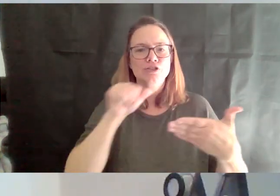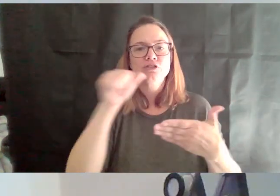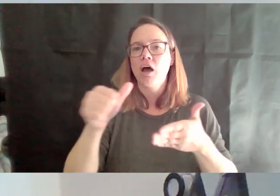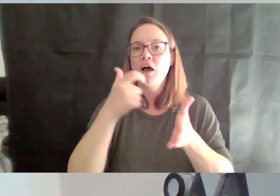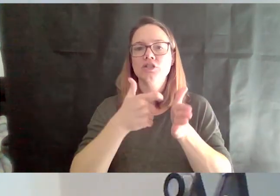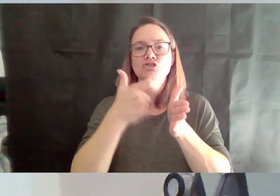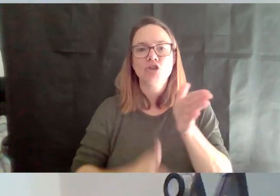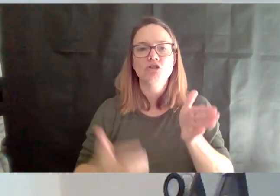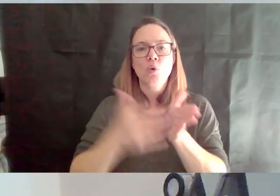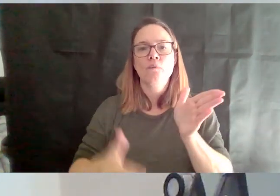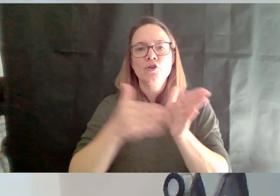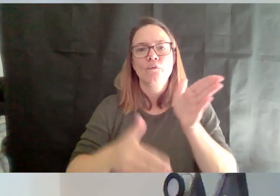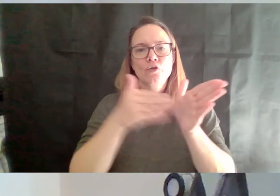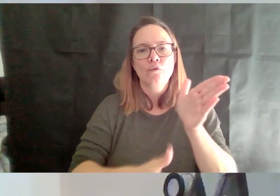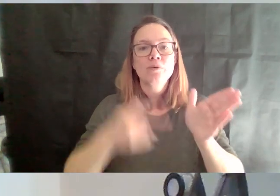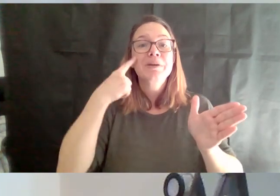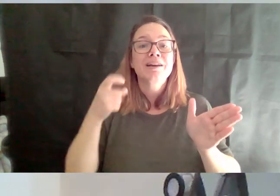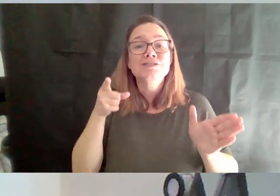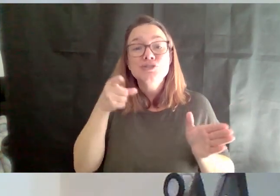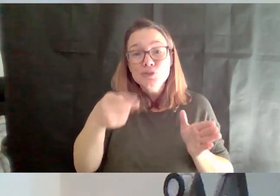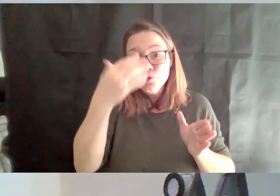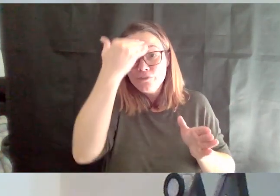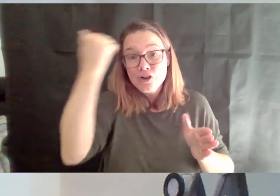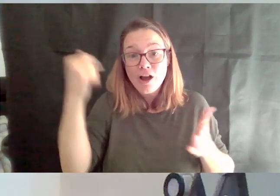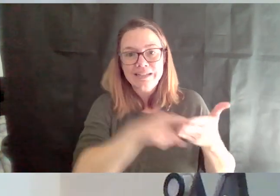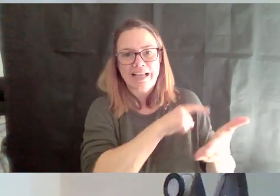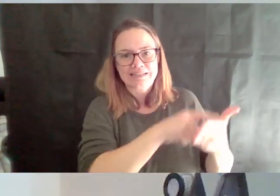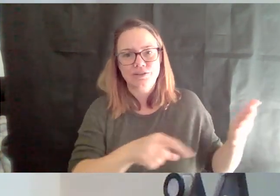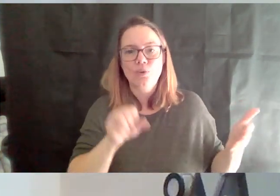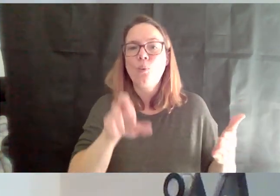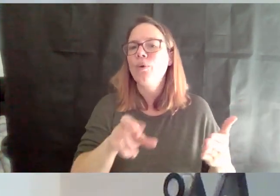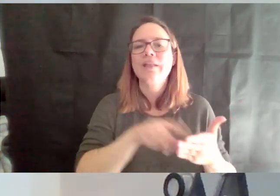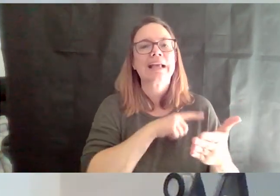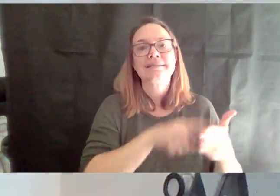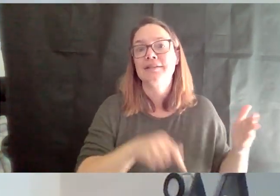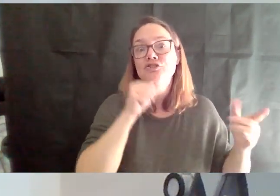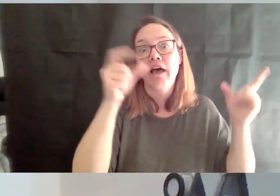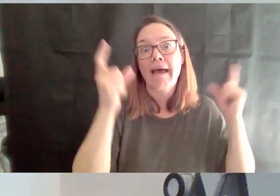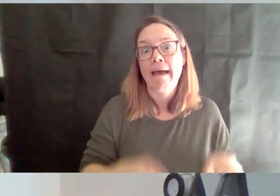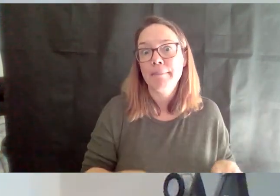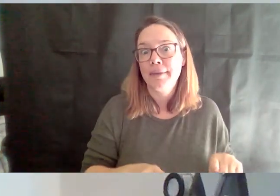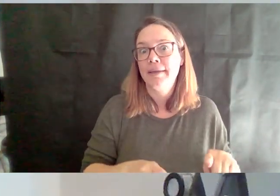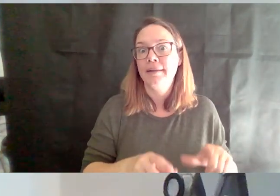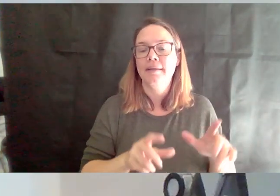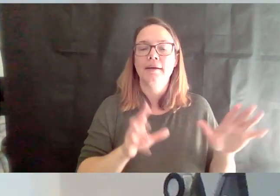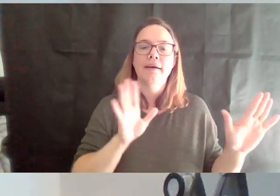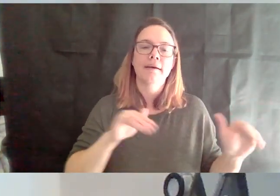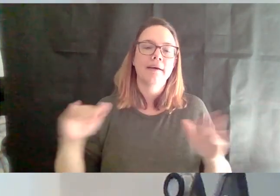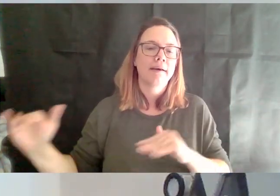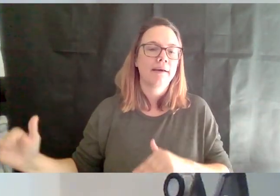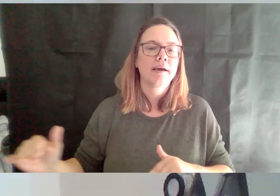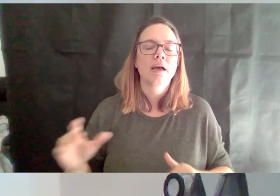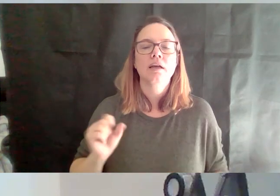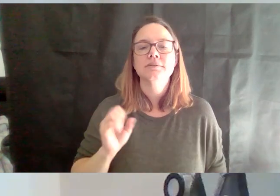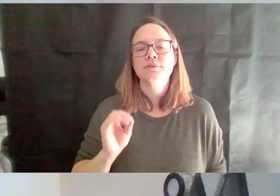and over again because you forgot to cancel or the cancellation didn't go through, you know, things like that.